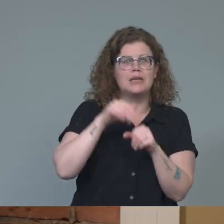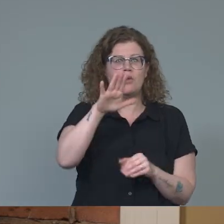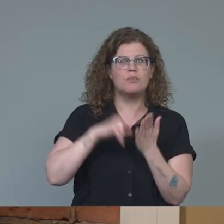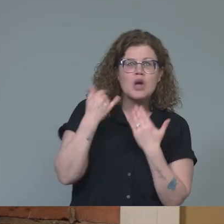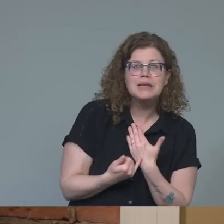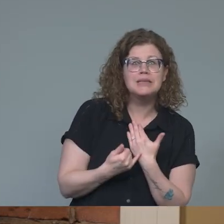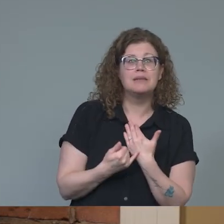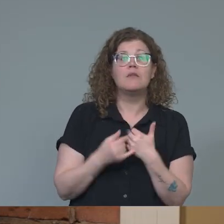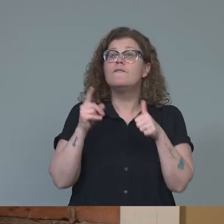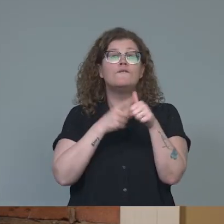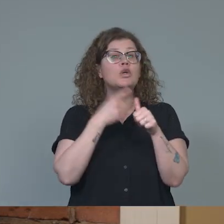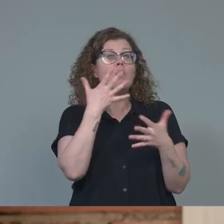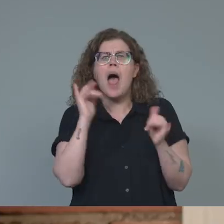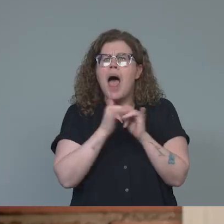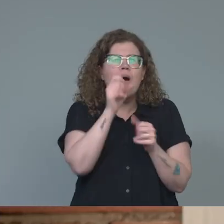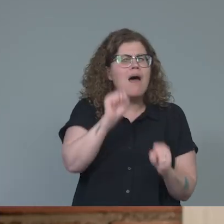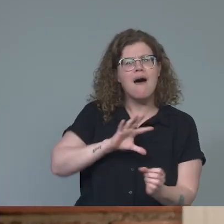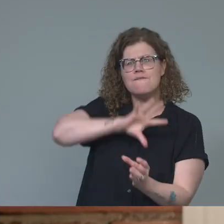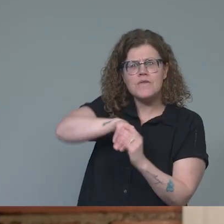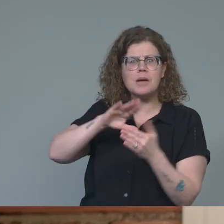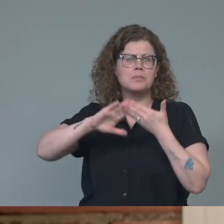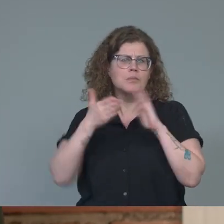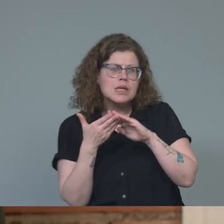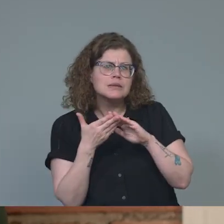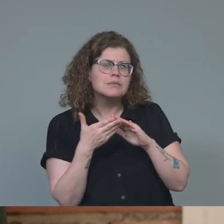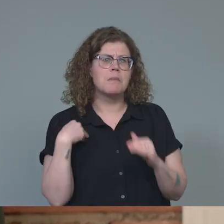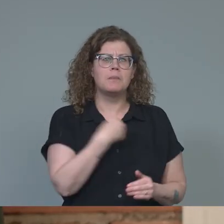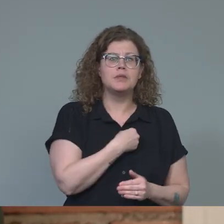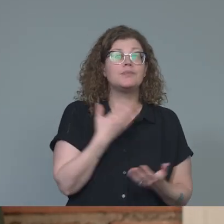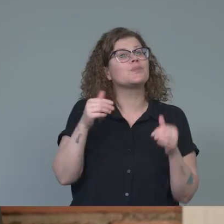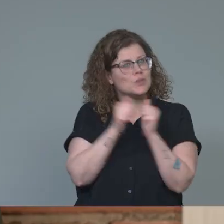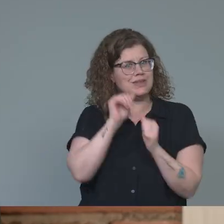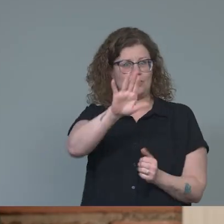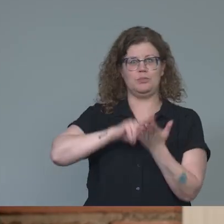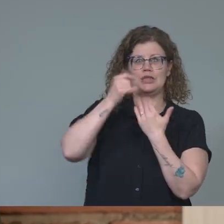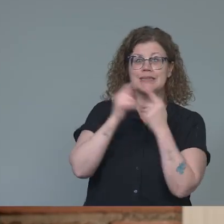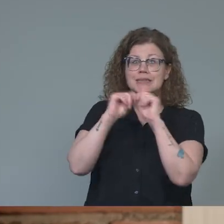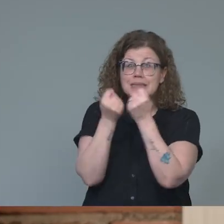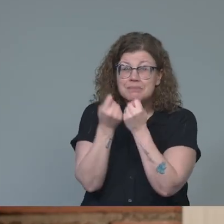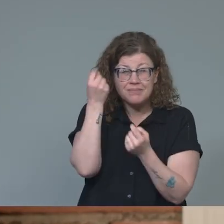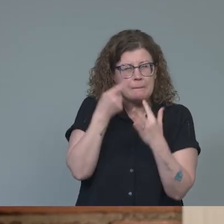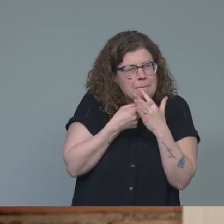contributing to a project in their own way. One of the first ways you can do that is to involve community members in your project team. So right at the very beginning when